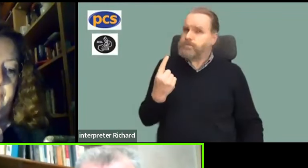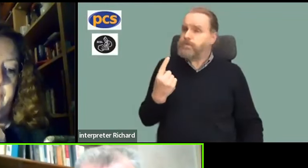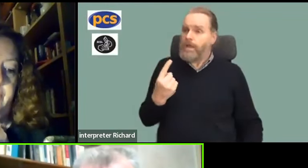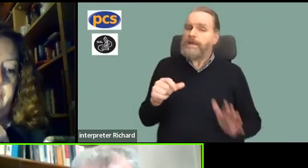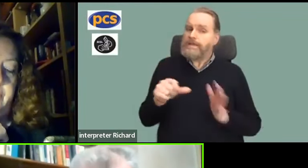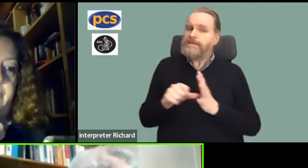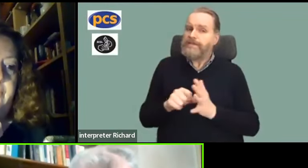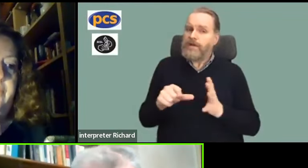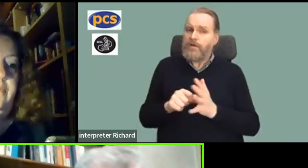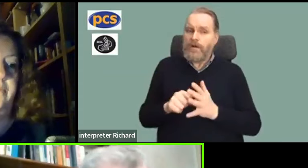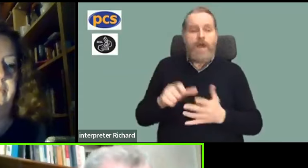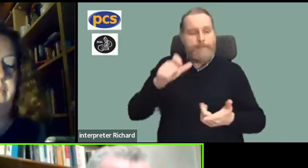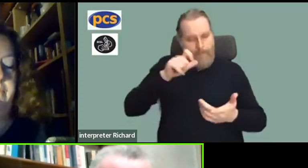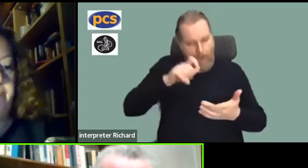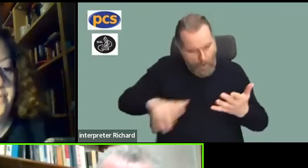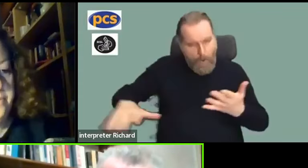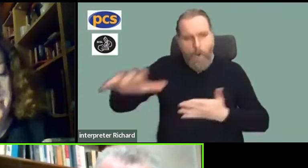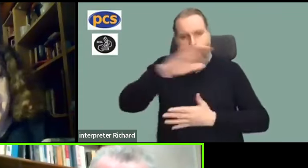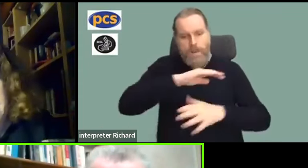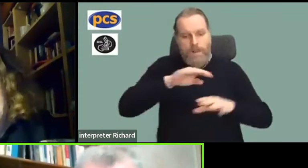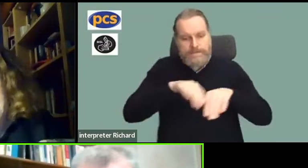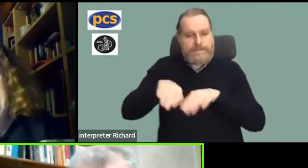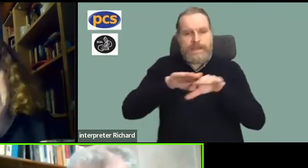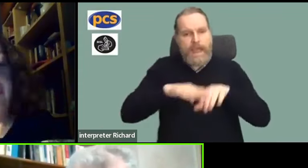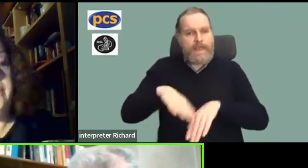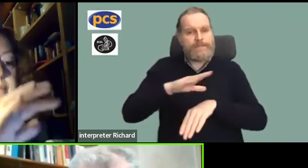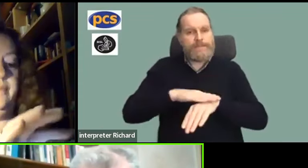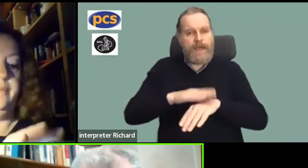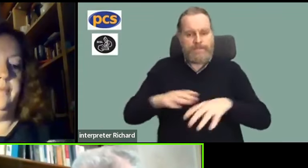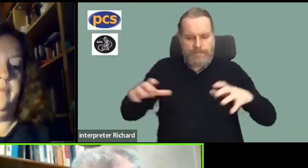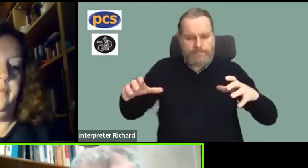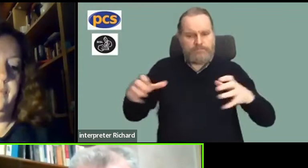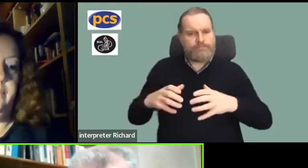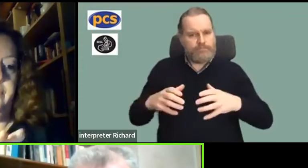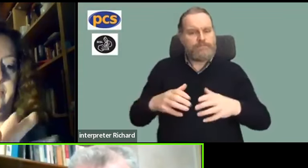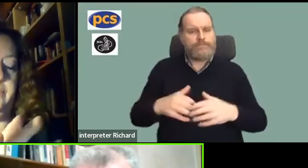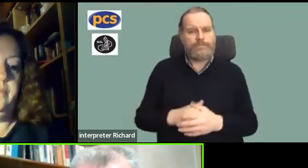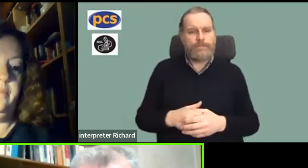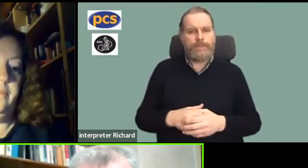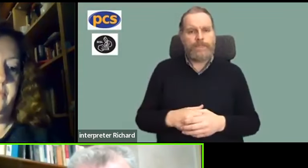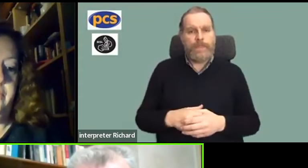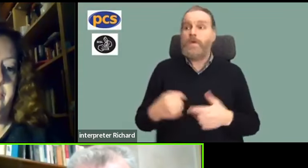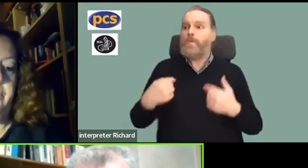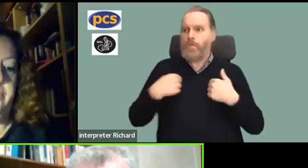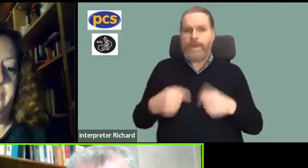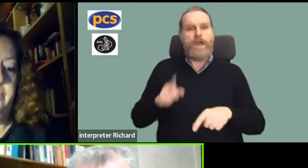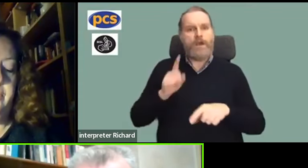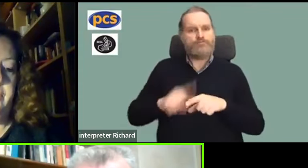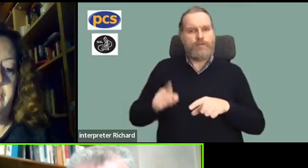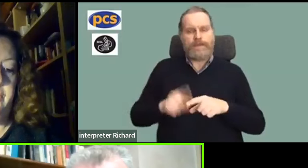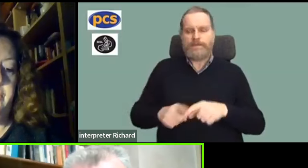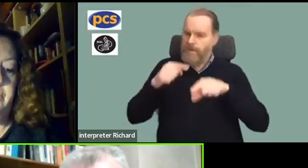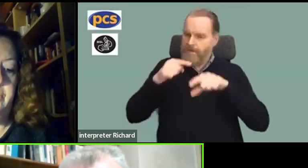rules, so people should definitely go and talk to their go and talk to their rep. But that is why ? Because the ? Because the law is stacked against us we're trying to